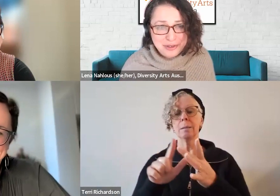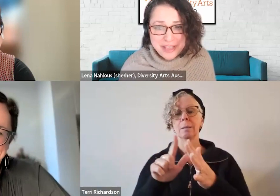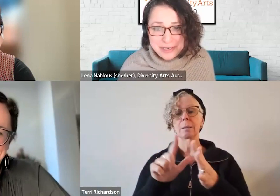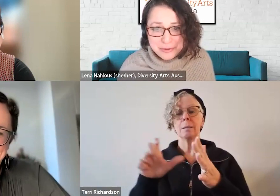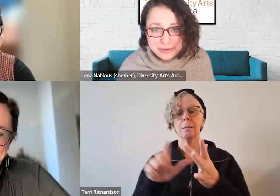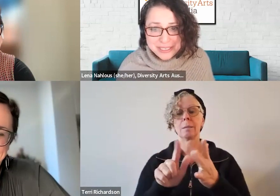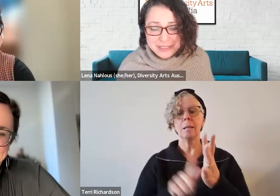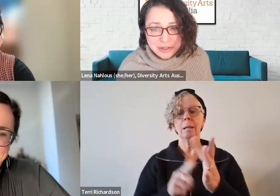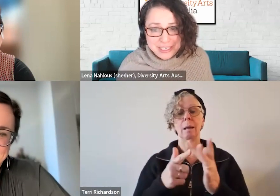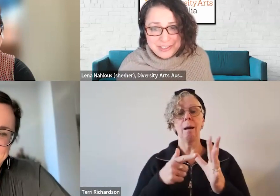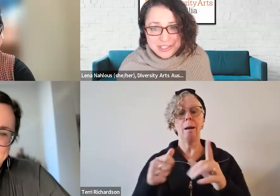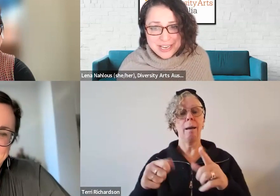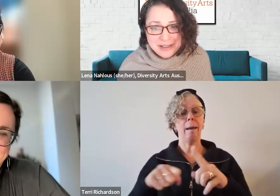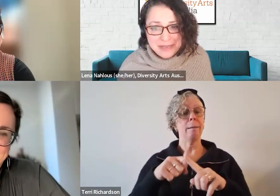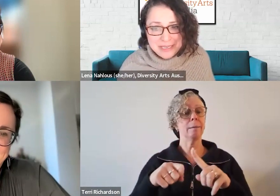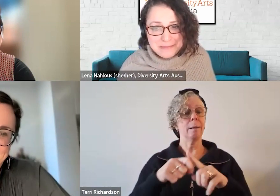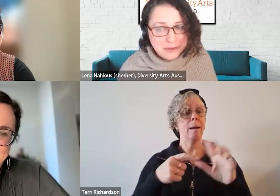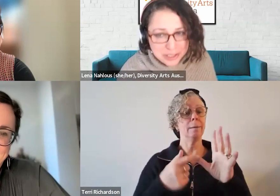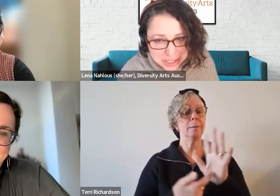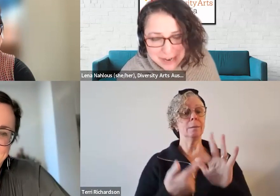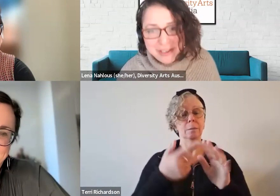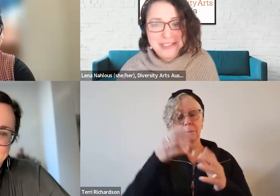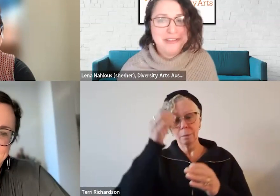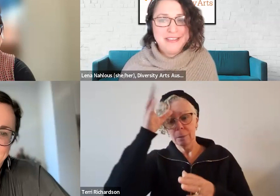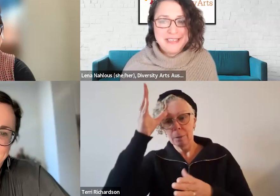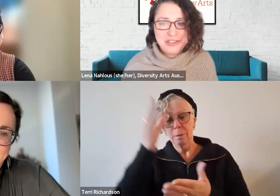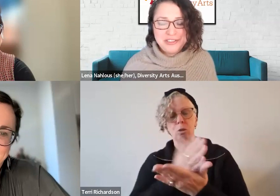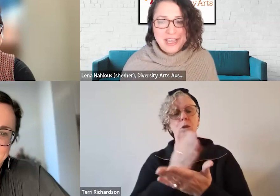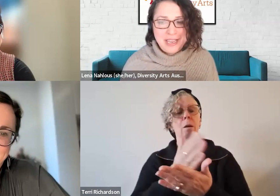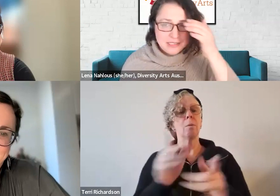for your valuable knowledge and experience sharing during this session.